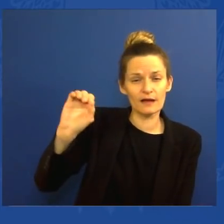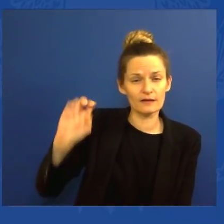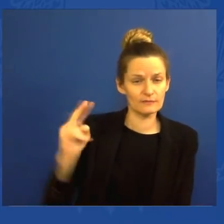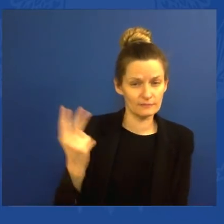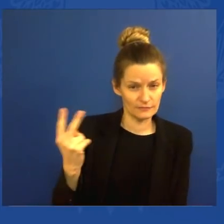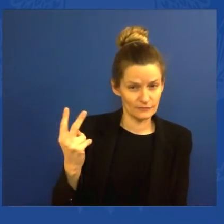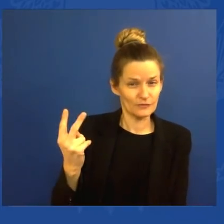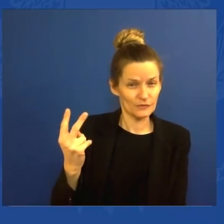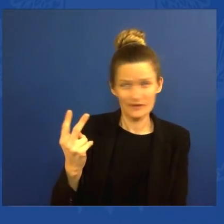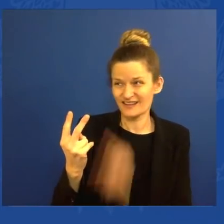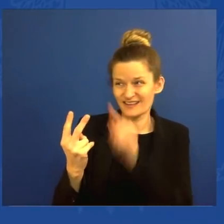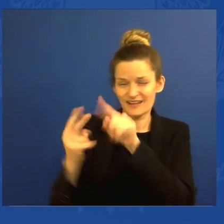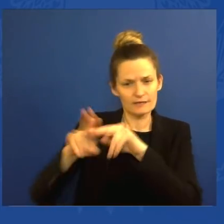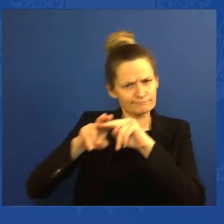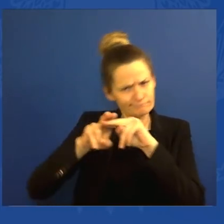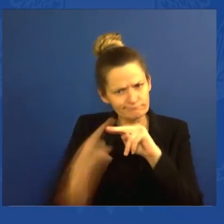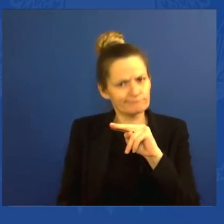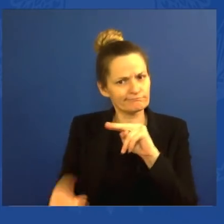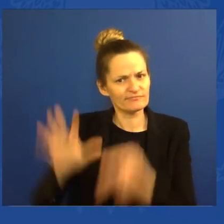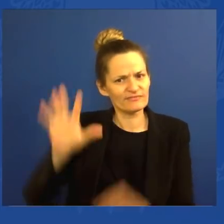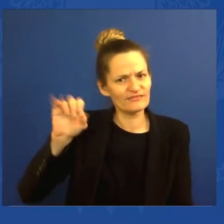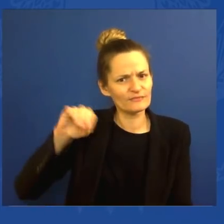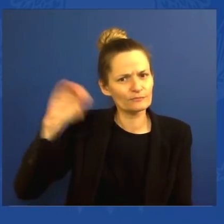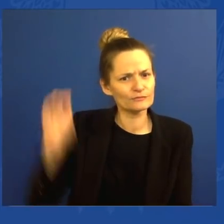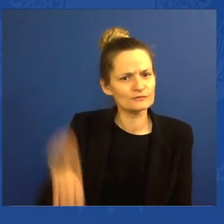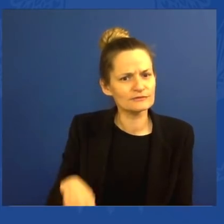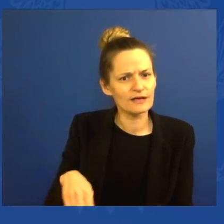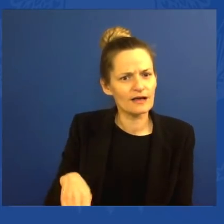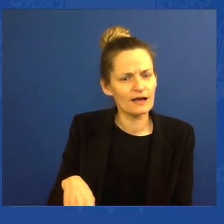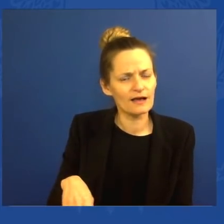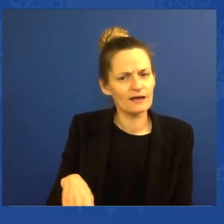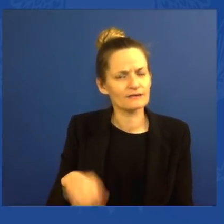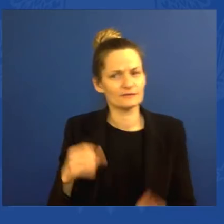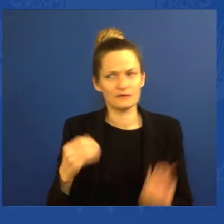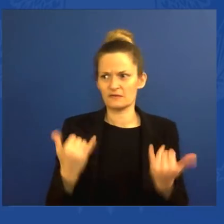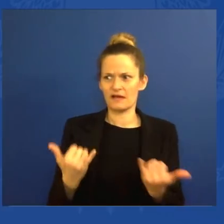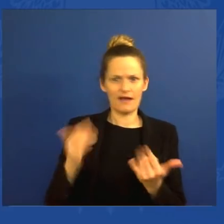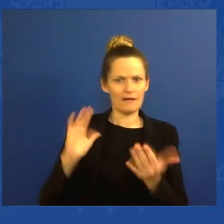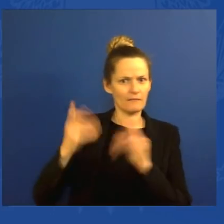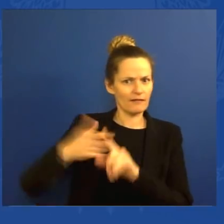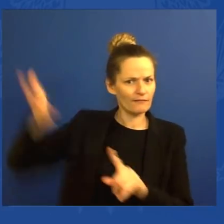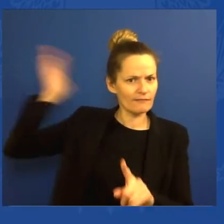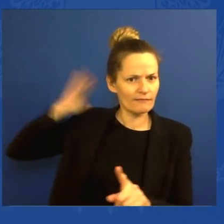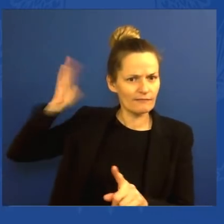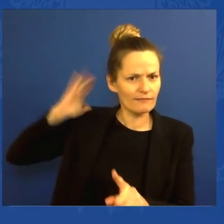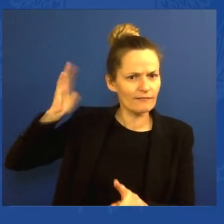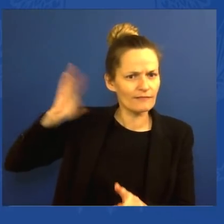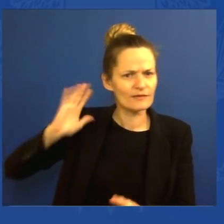And I think there's never been a more important time than now to continue to focus on domestic innovation